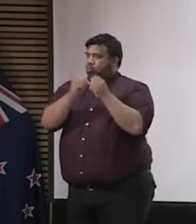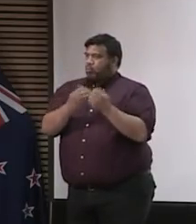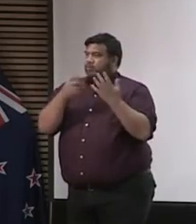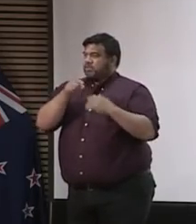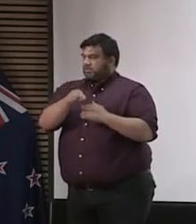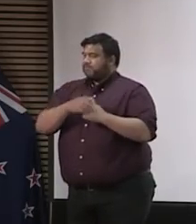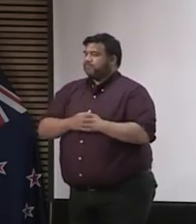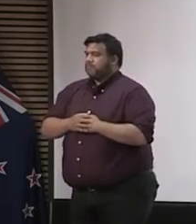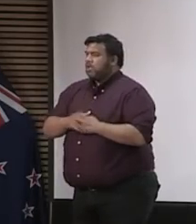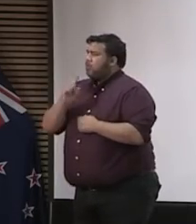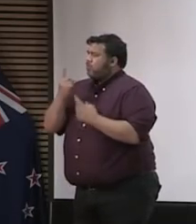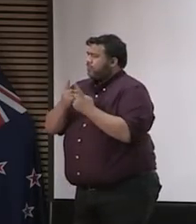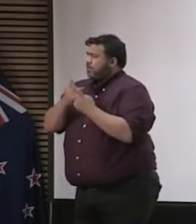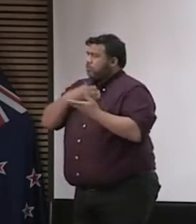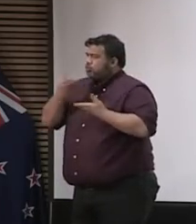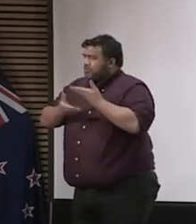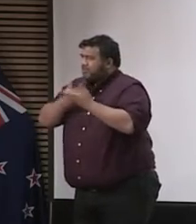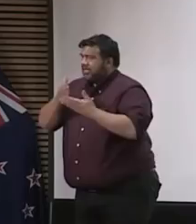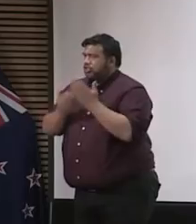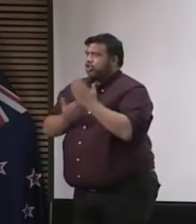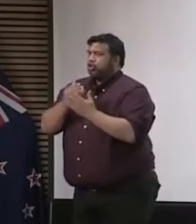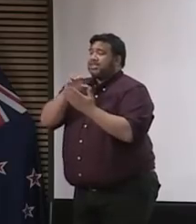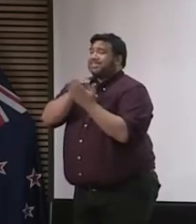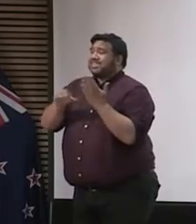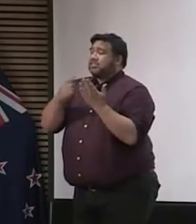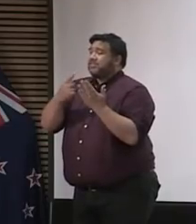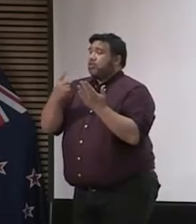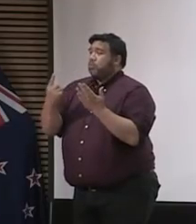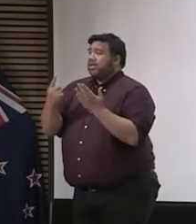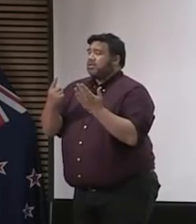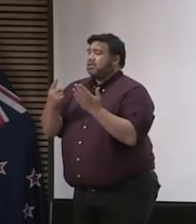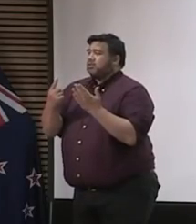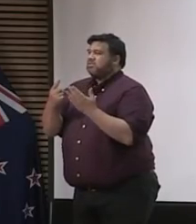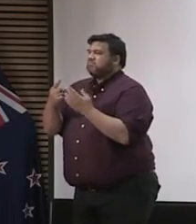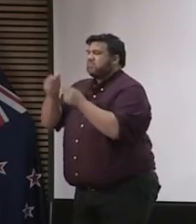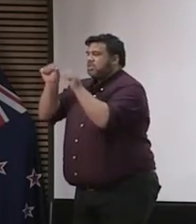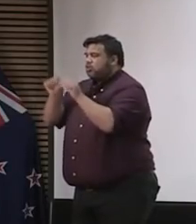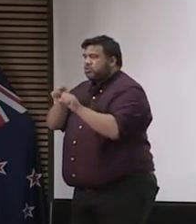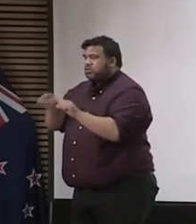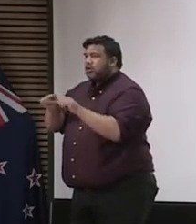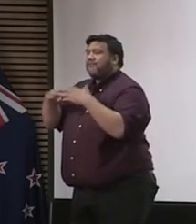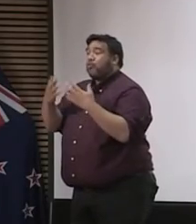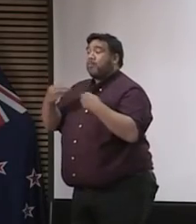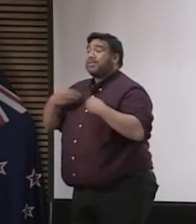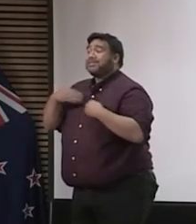The new section 71(m) order, the existing one required non-essential workplaces to be closed.